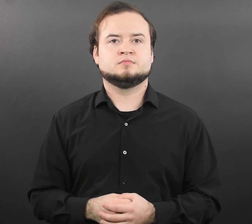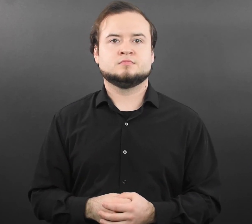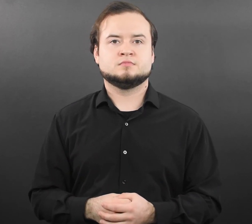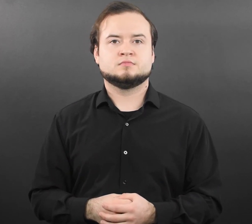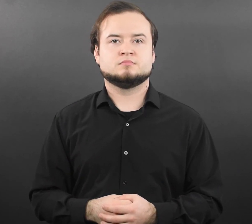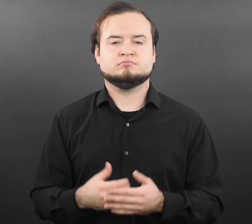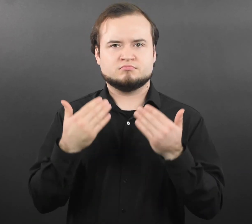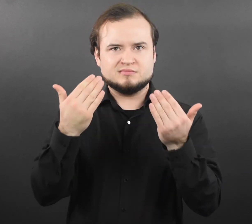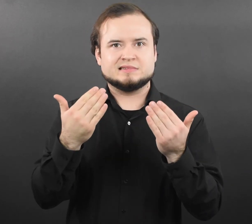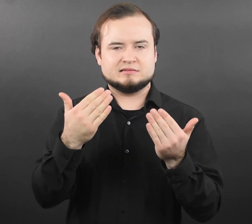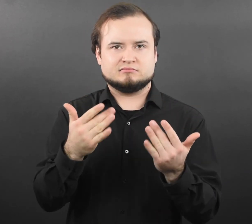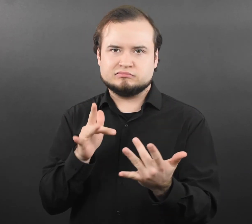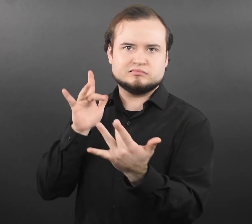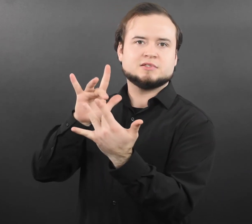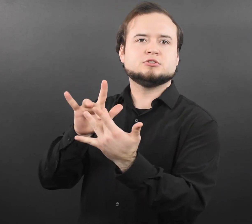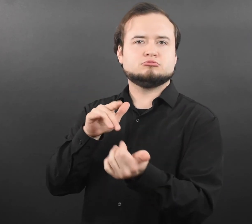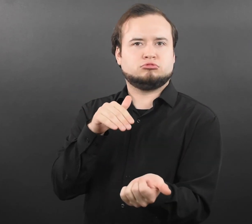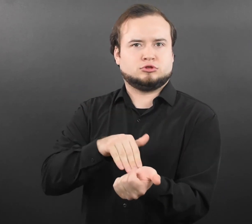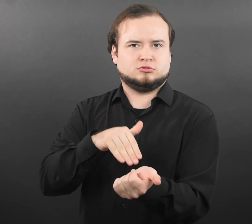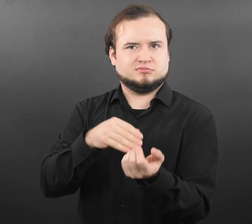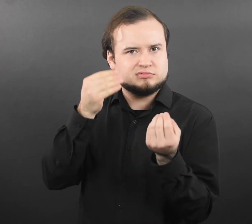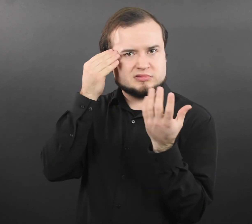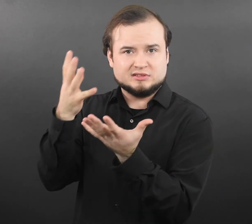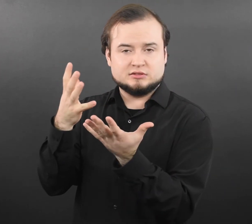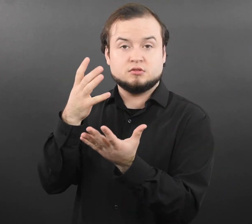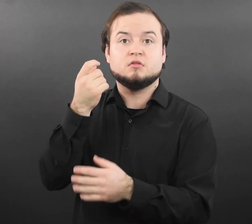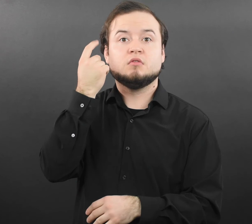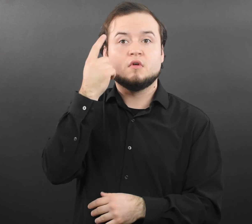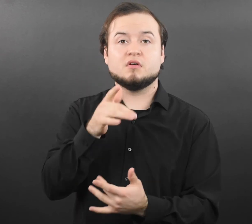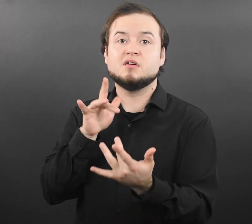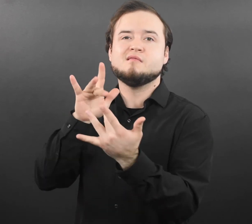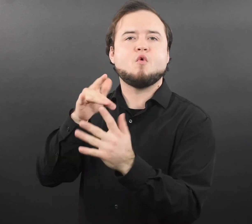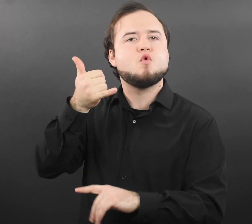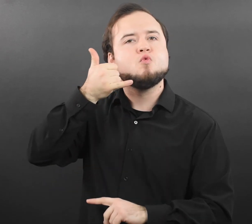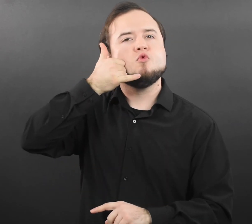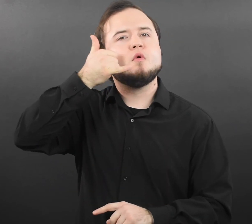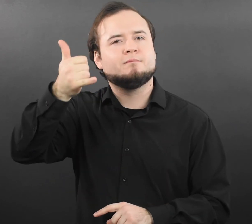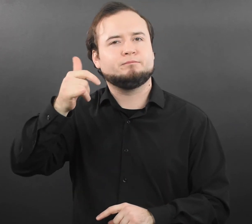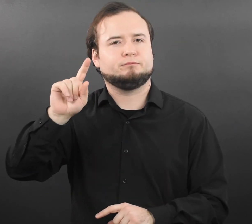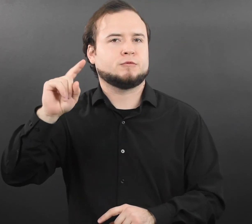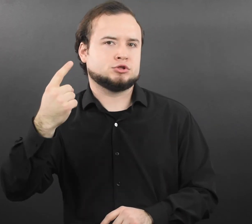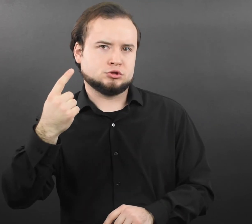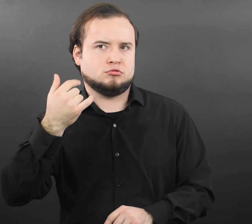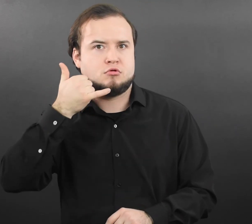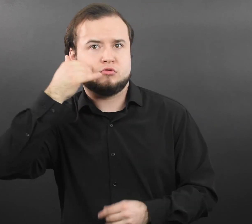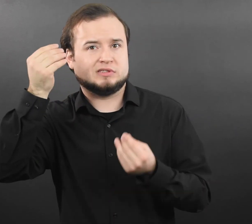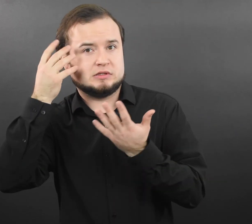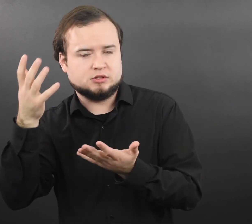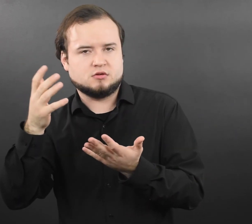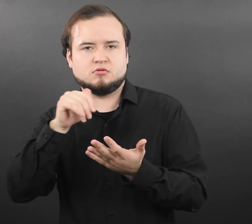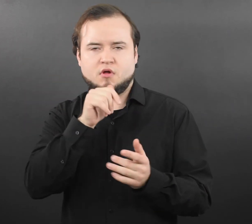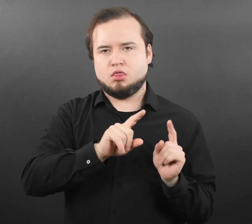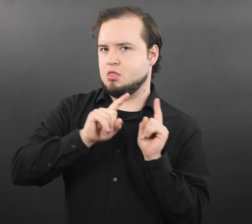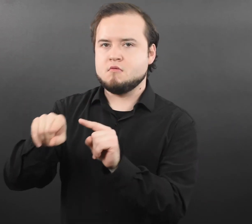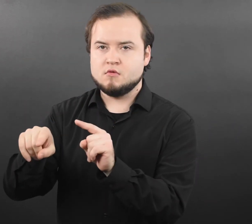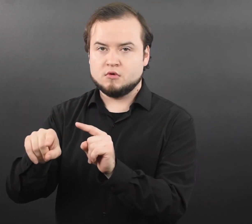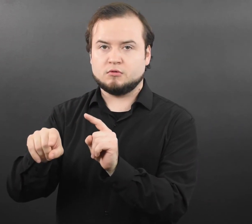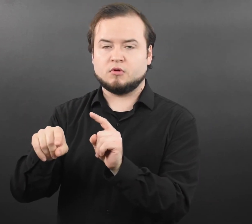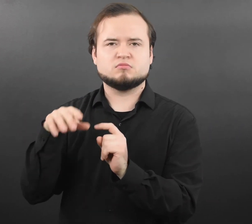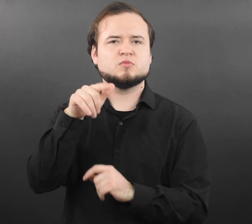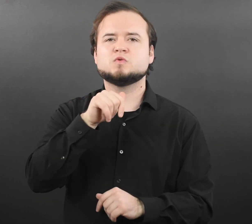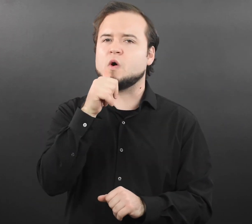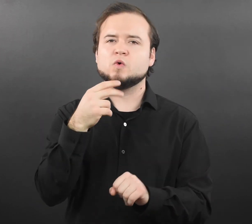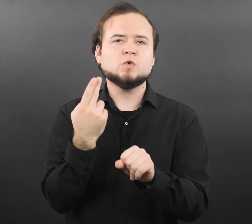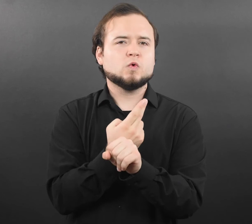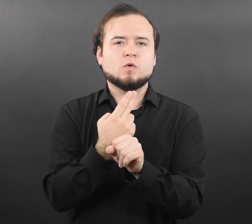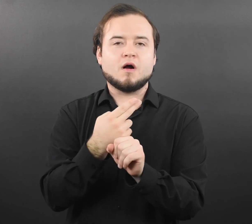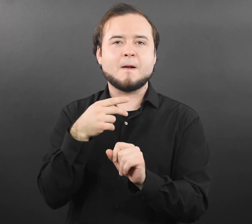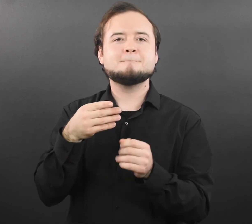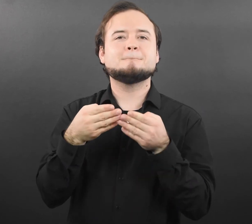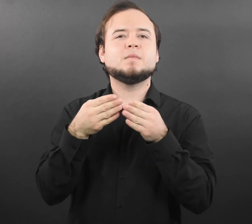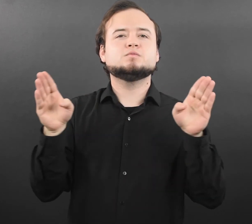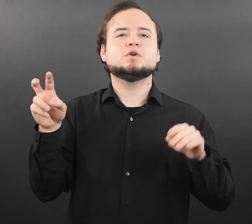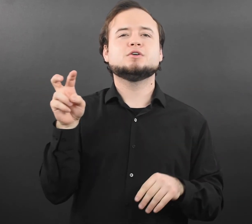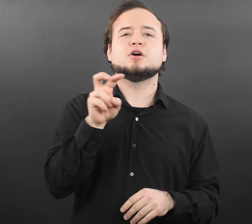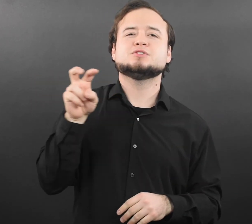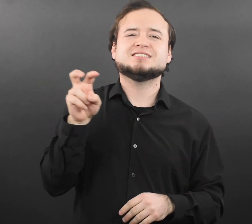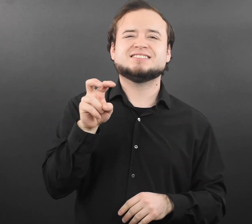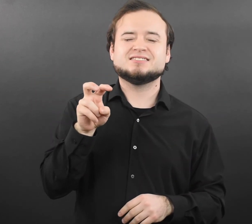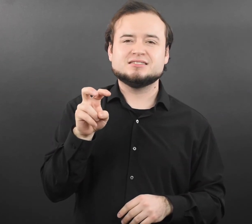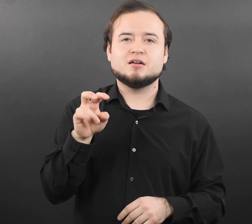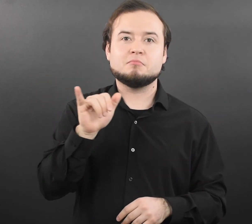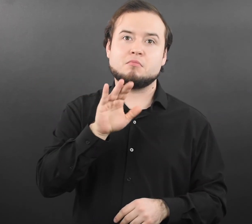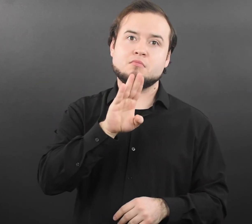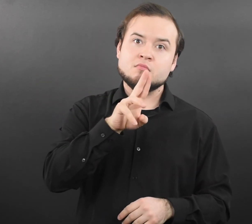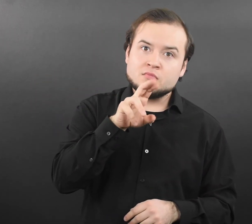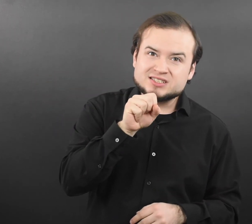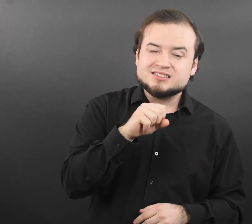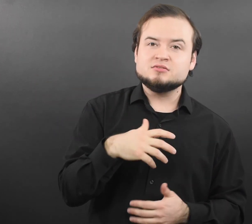Contact your health care provider. Call ahead. Do not use public transportation, ride-sharing